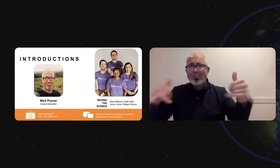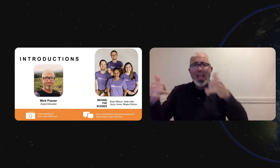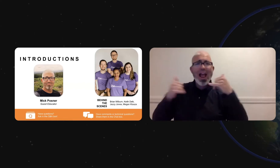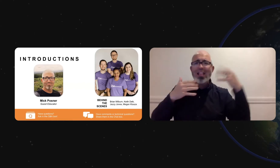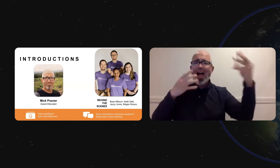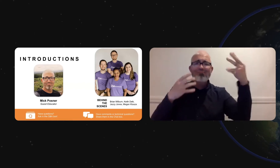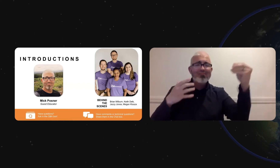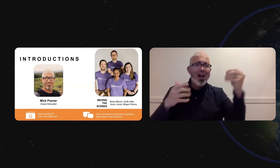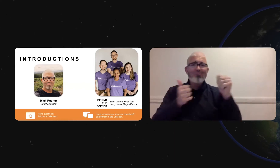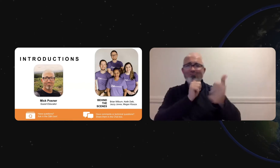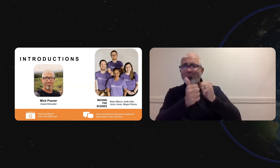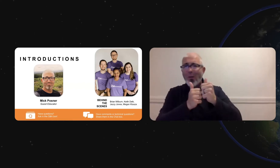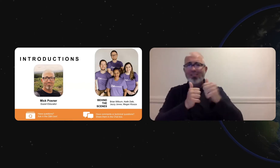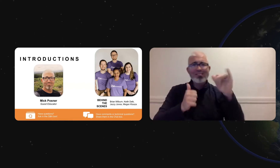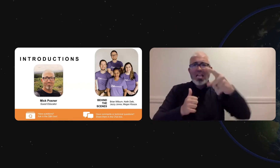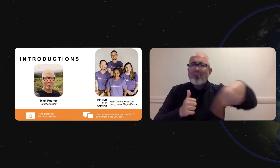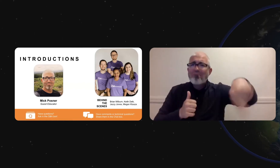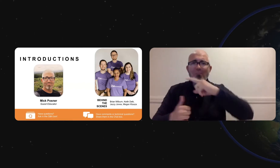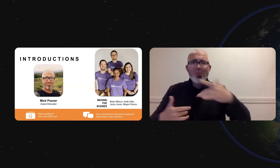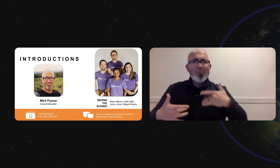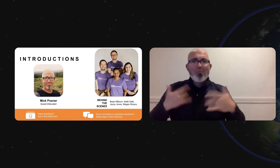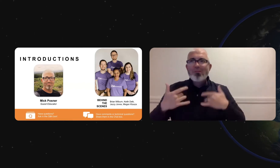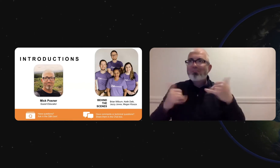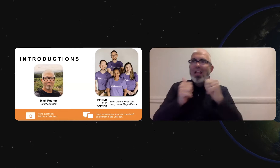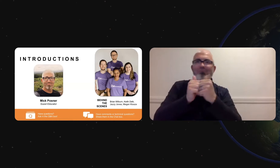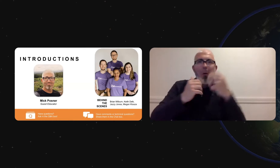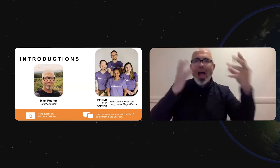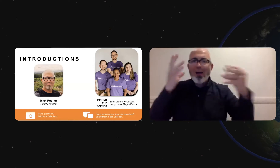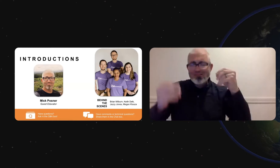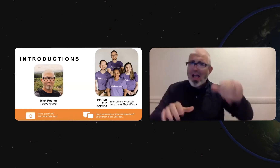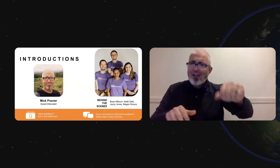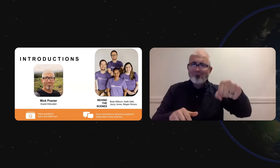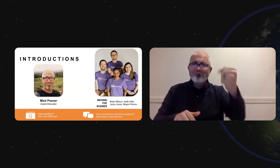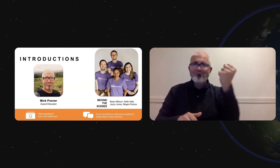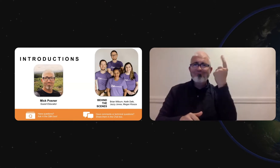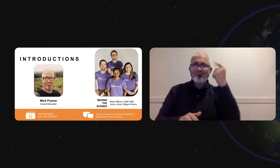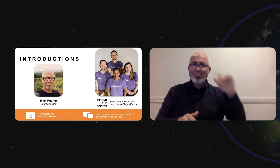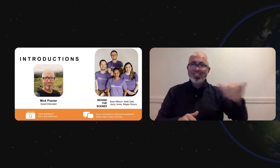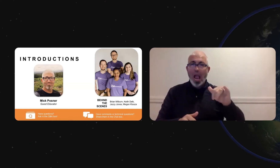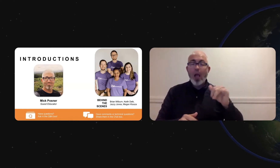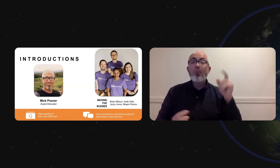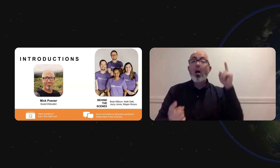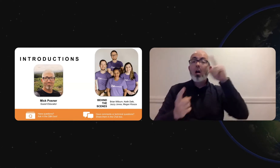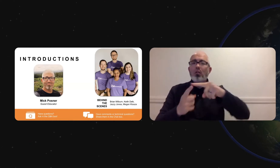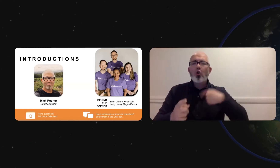I want to get outside, just like you all now.